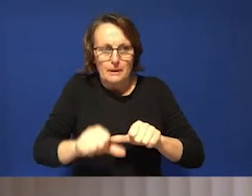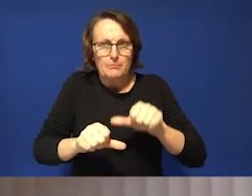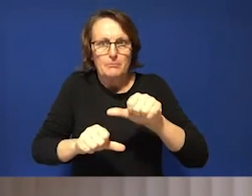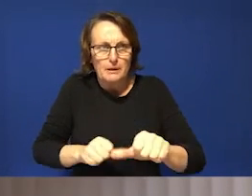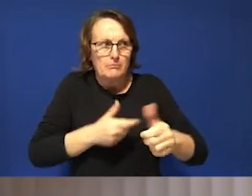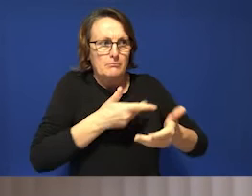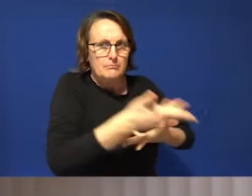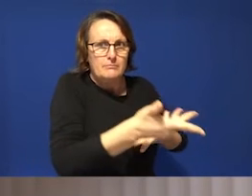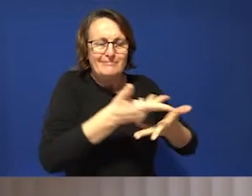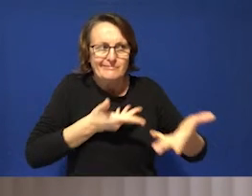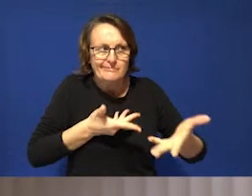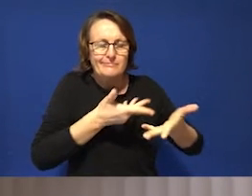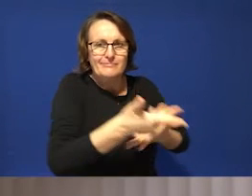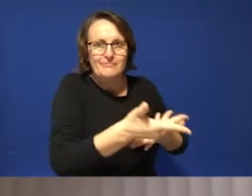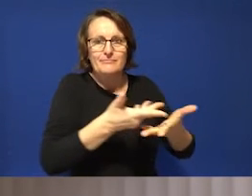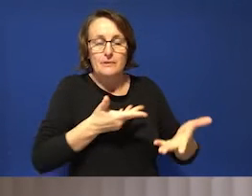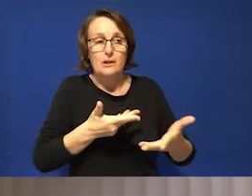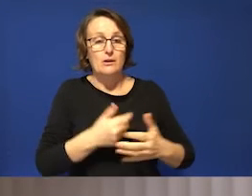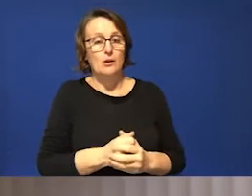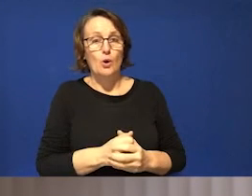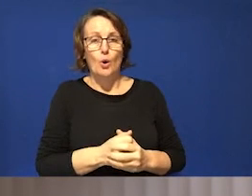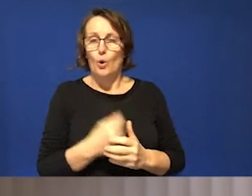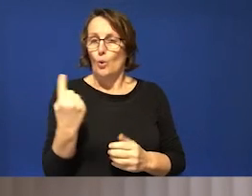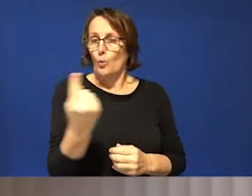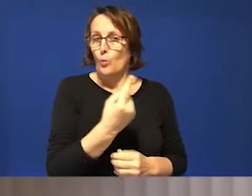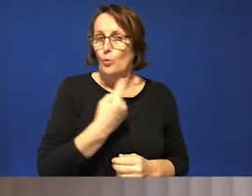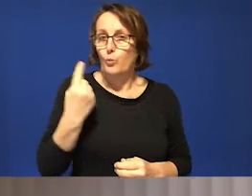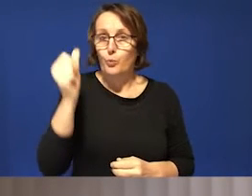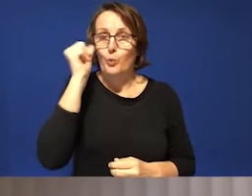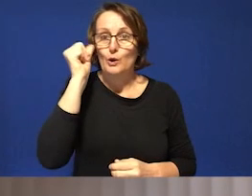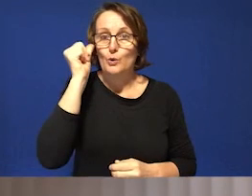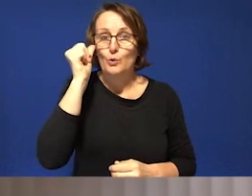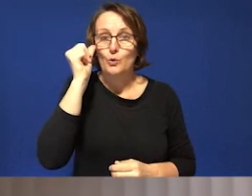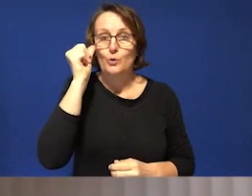They were. And that was, we were hugely conscious of,